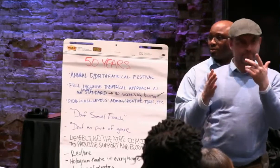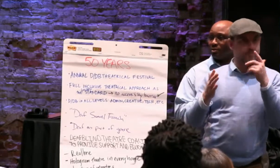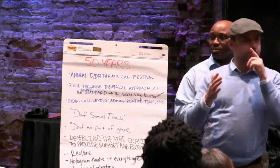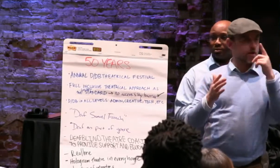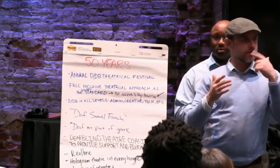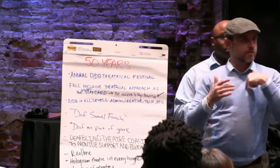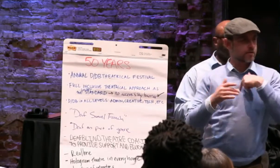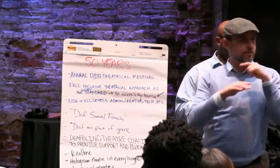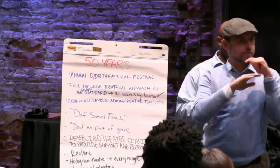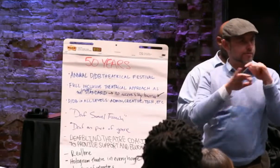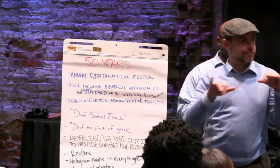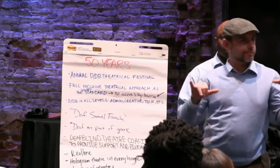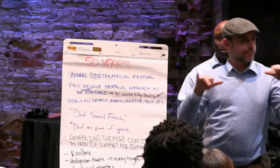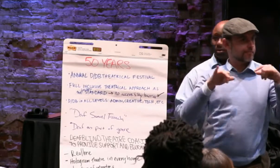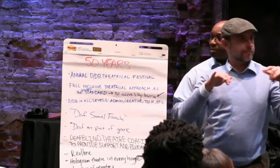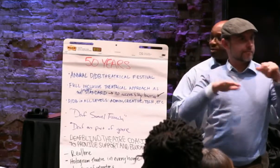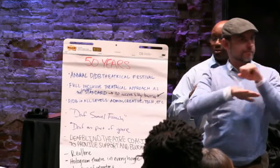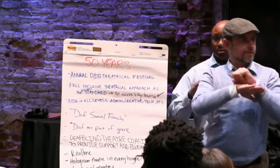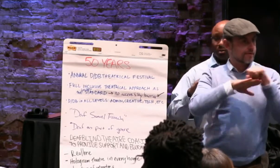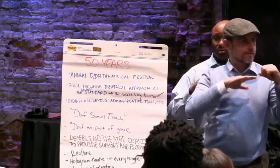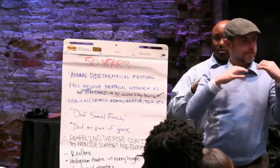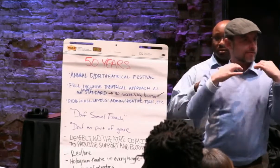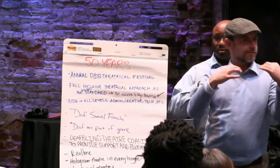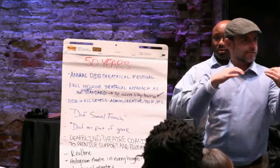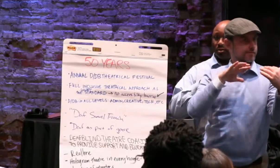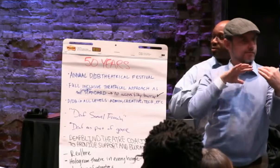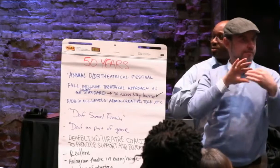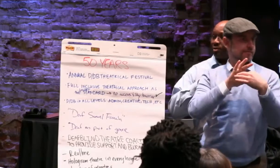we want to go to a place of creating a space or venues